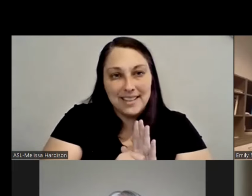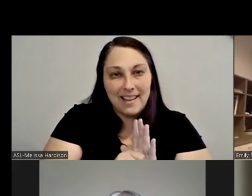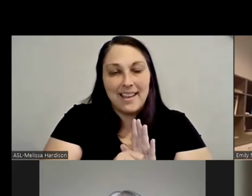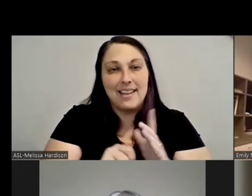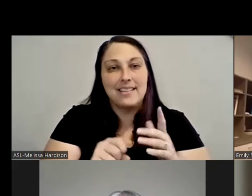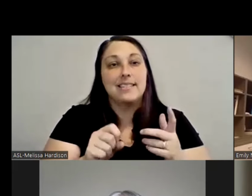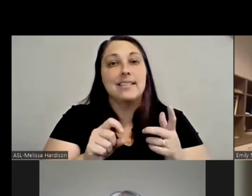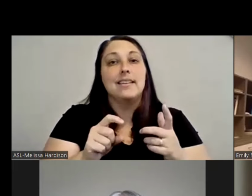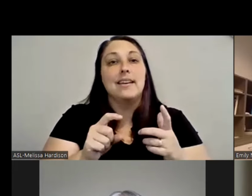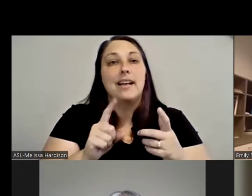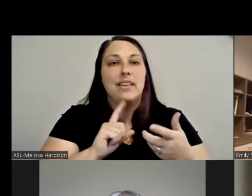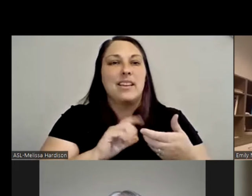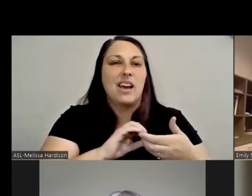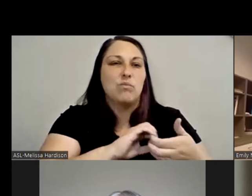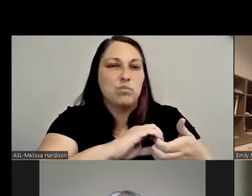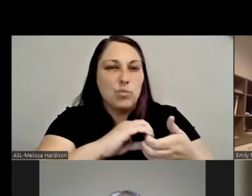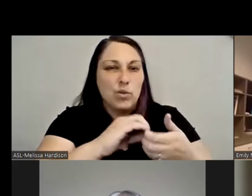EMILY Thank you Joan!